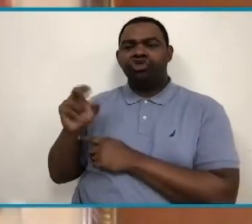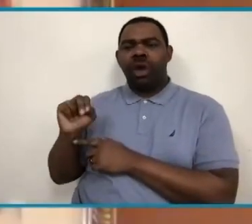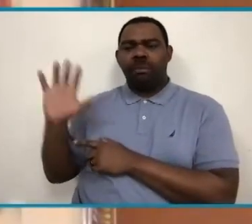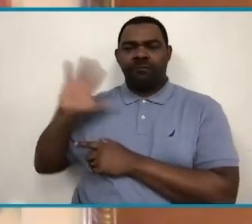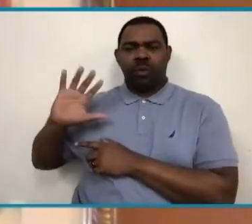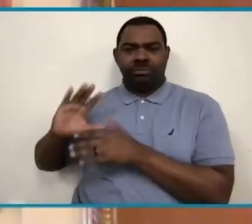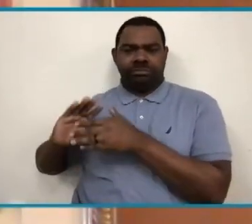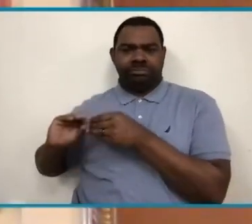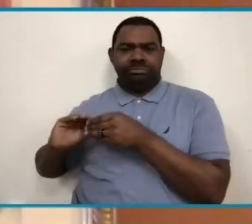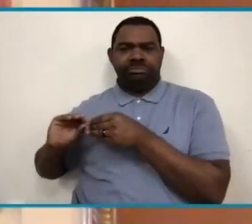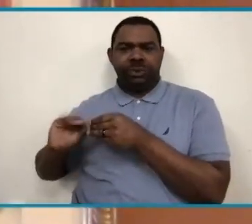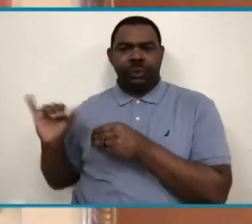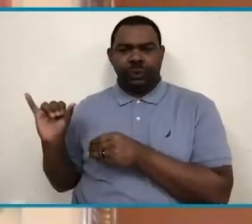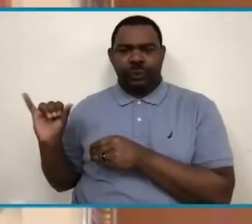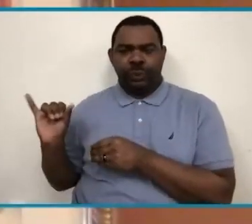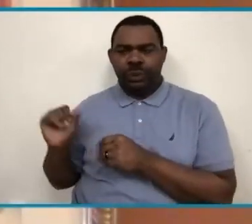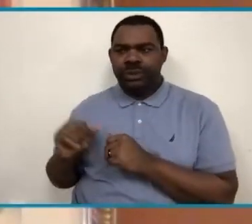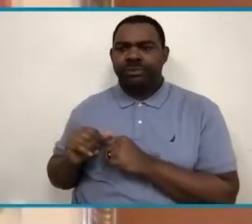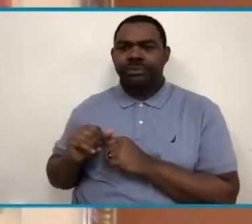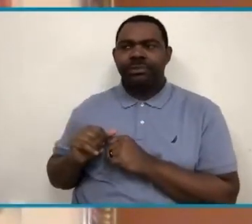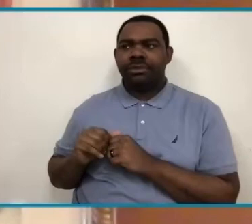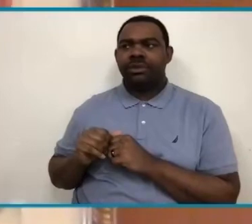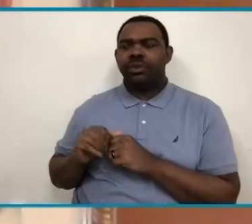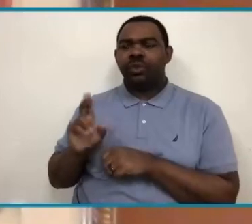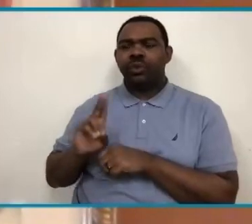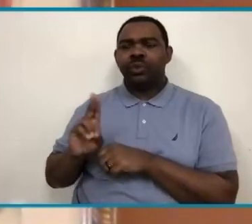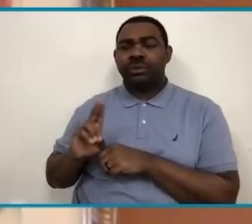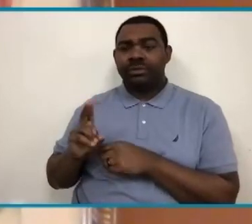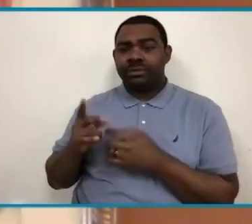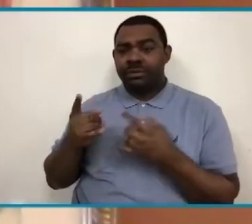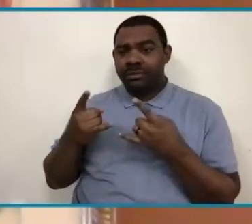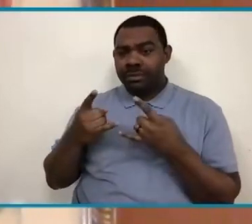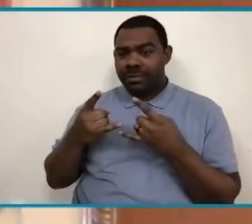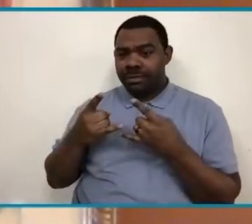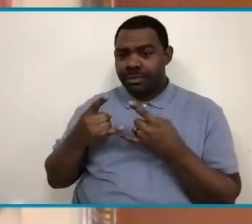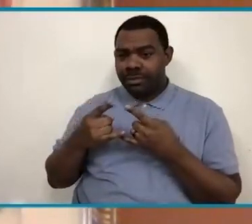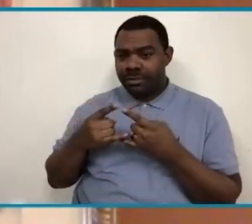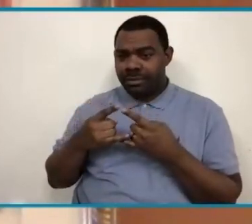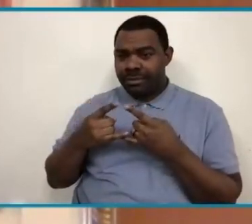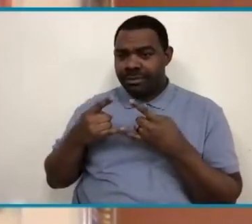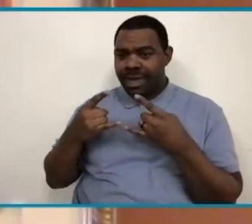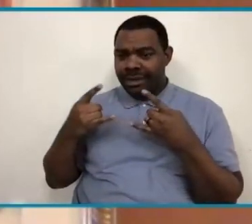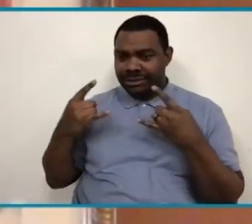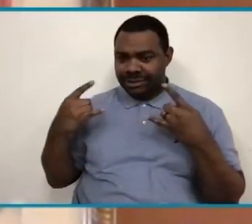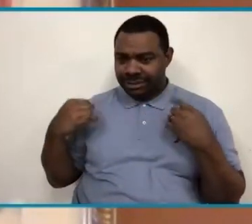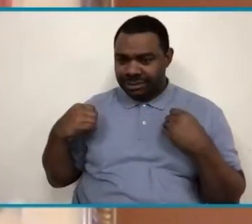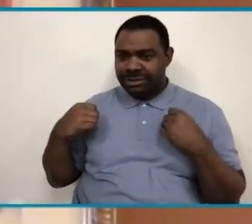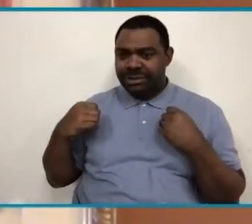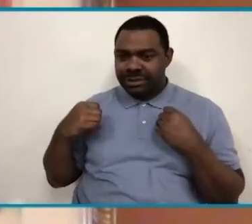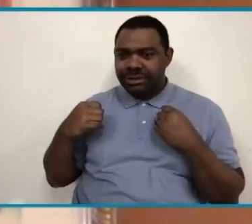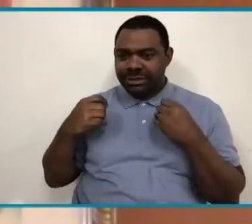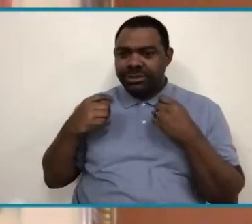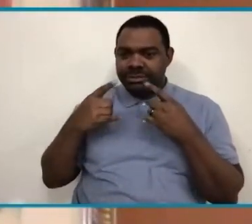of masks and painting on masks that has ... that Melissa Walker and her group at NICoE